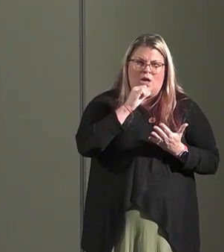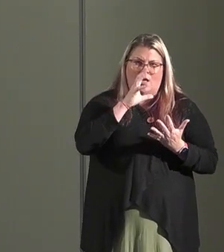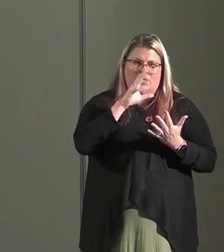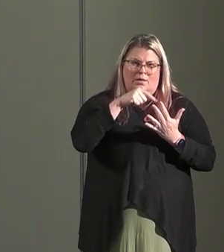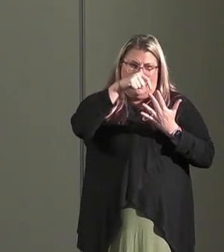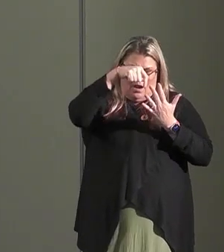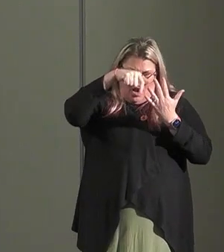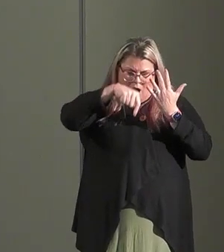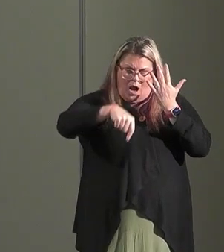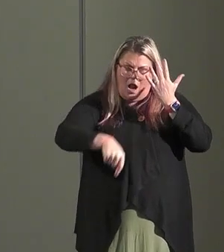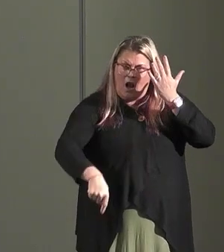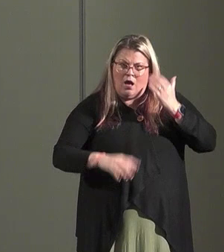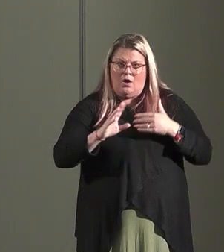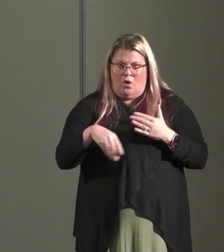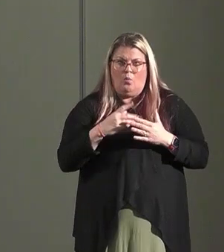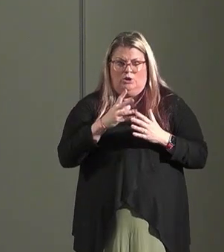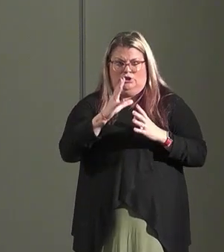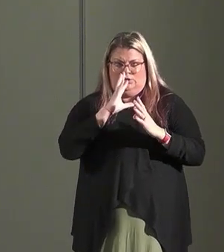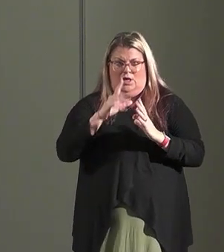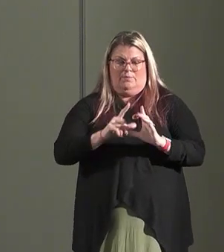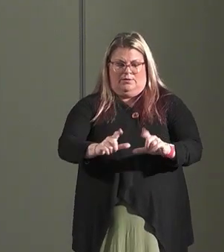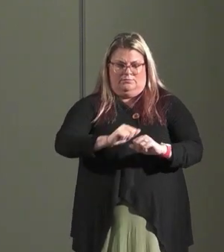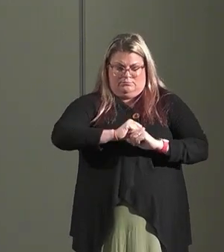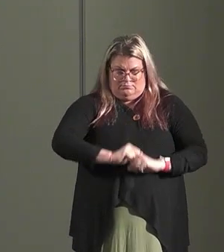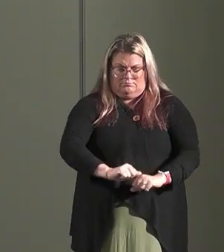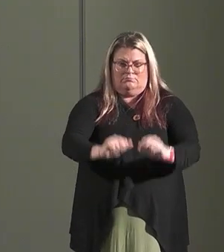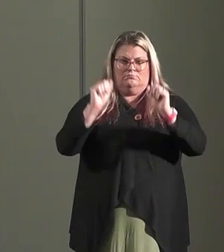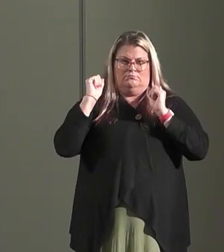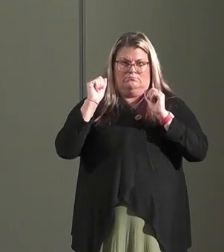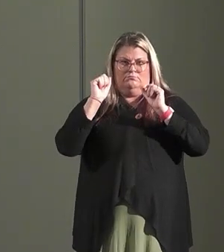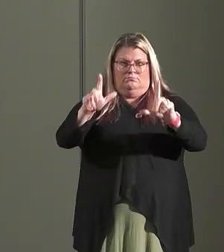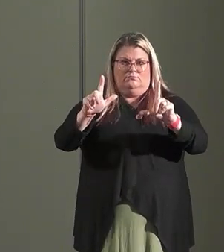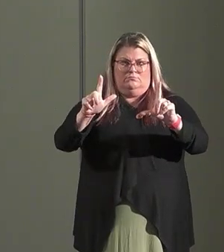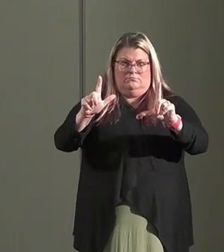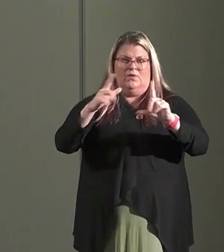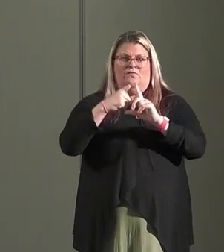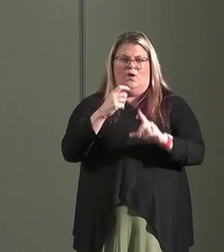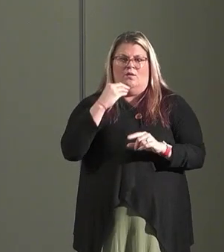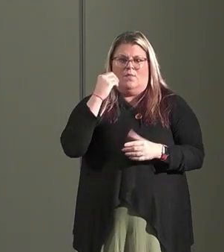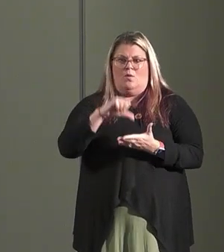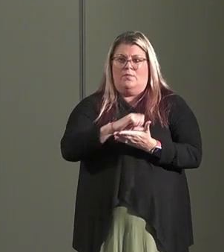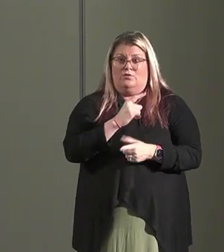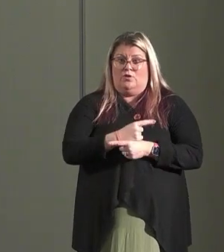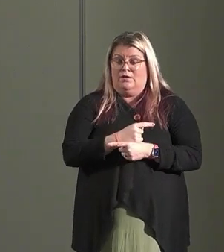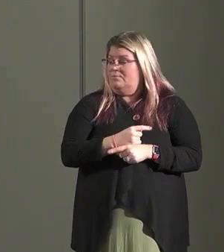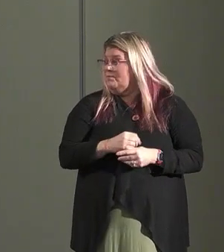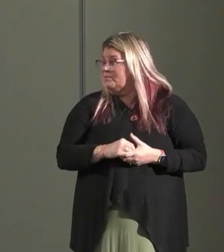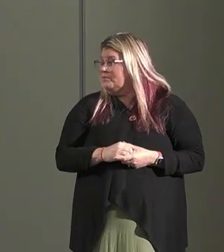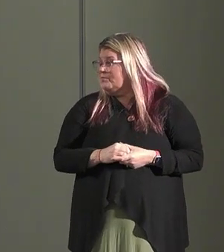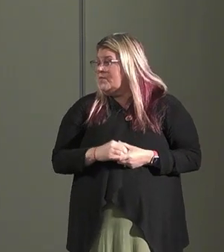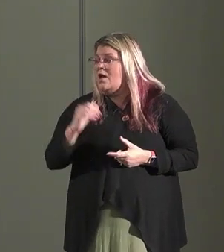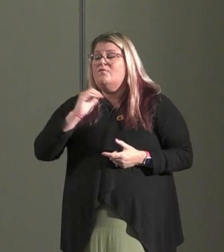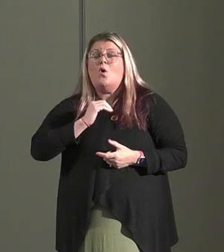website what you scrape off the home page. >> TERRILL: For our study it is the top 10